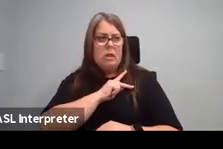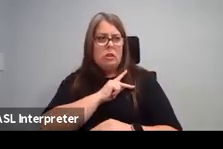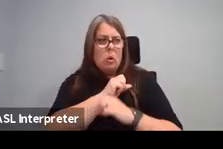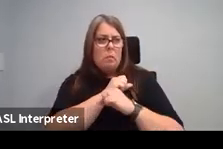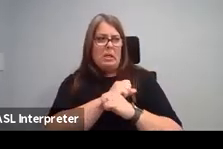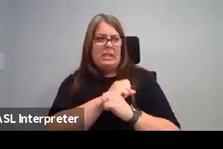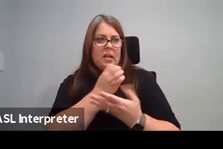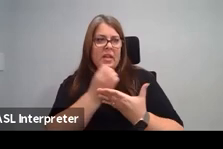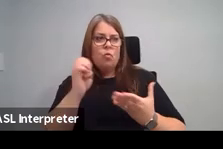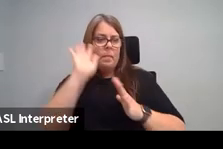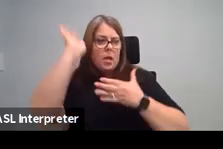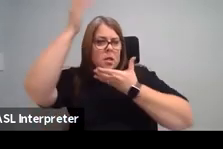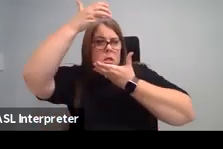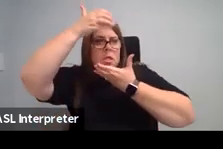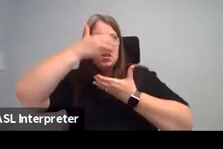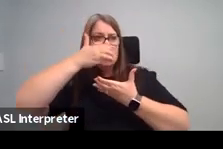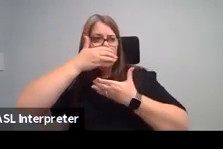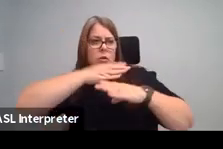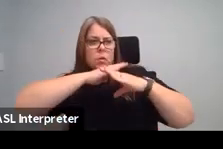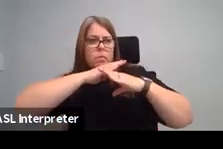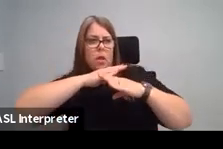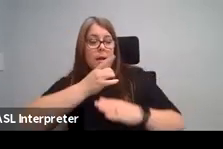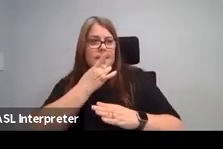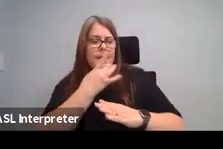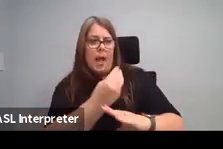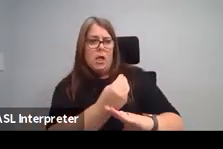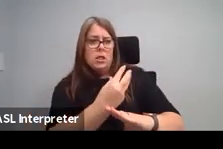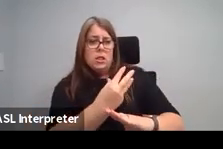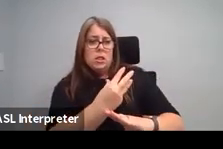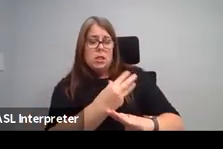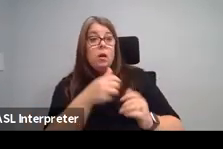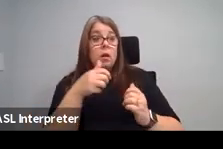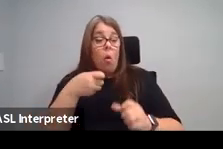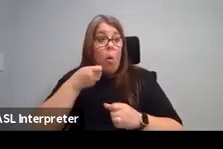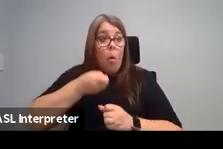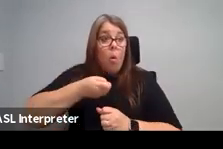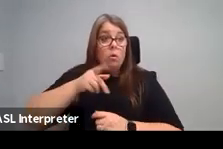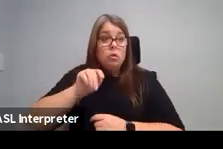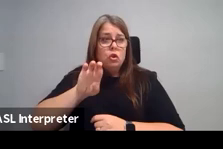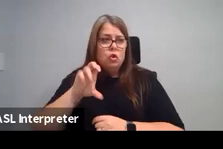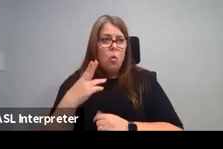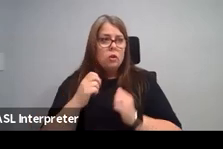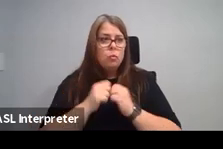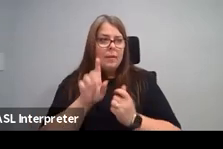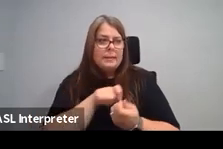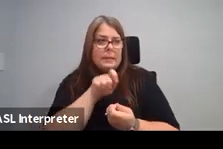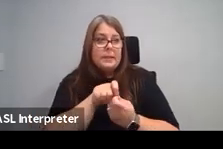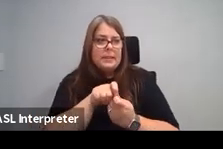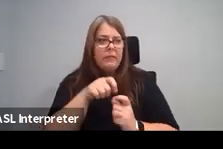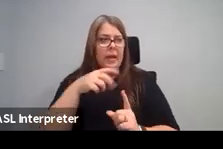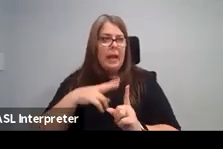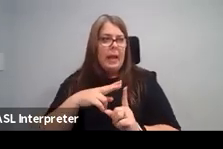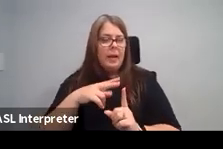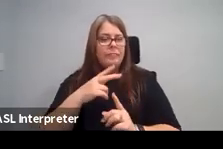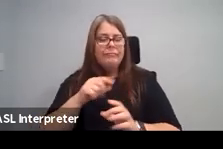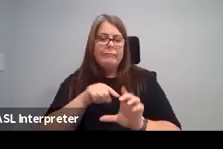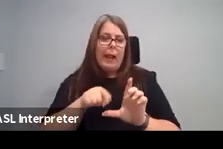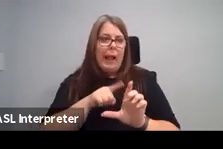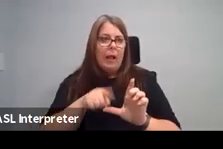Jewyl Alderson Clarke, SDCOE: From the welding, that's about to occur, they hold their torch at a certain angle as they turn on the flame at this temperature right so they can